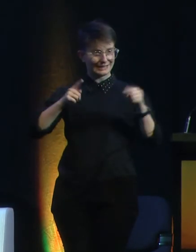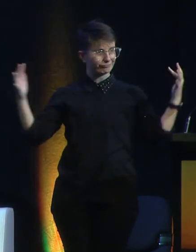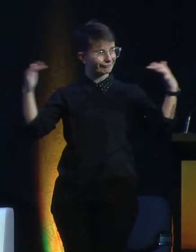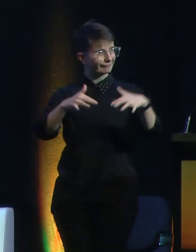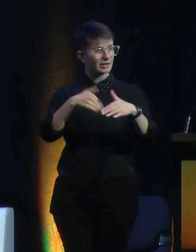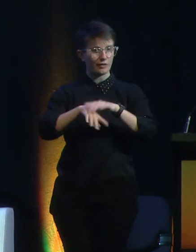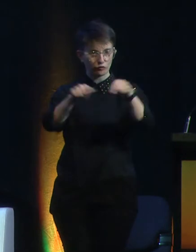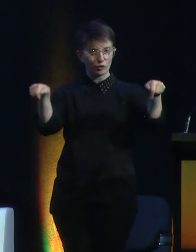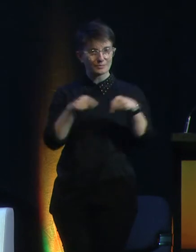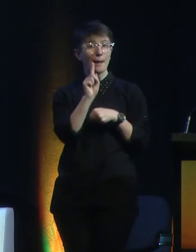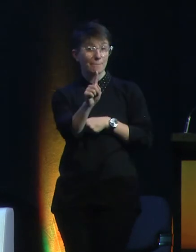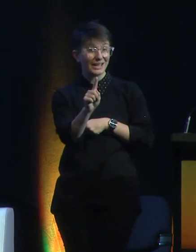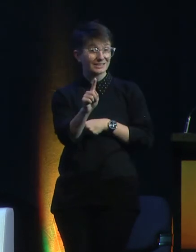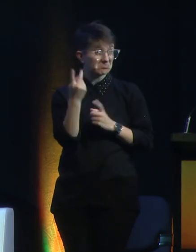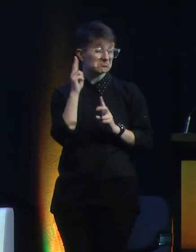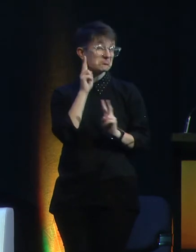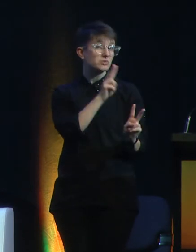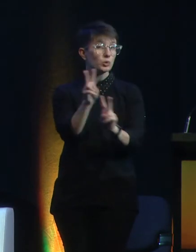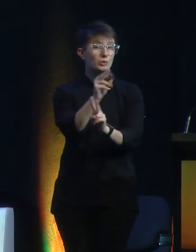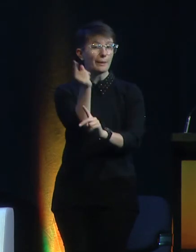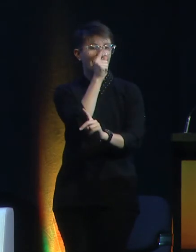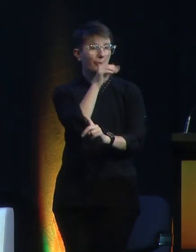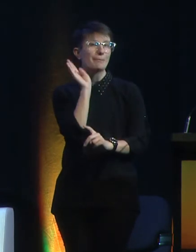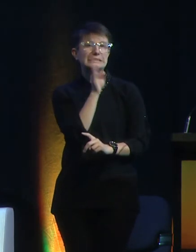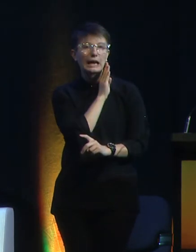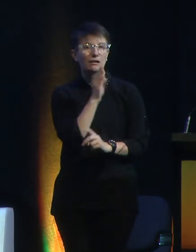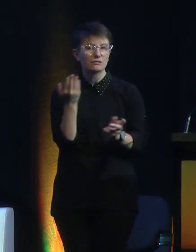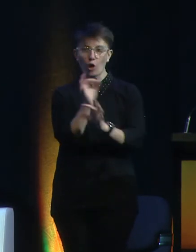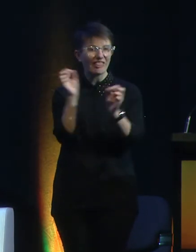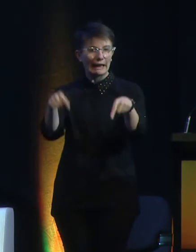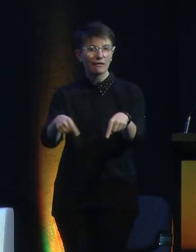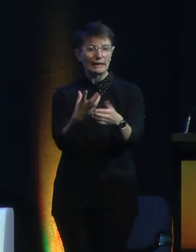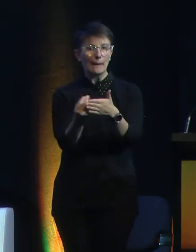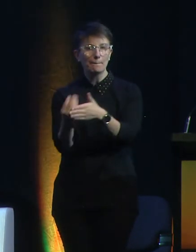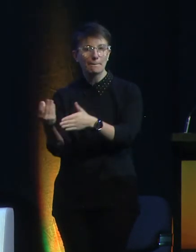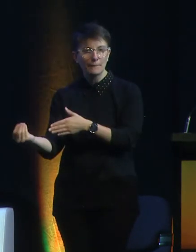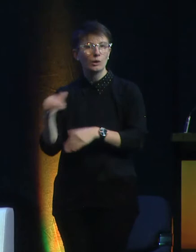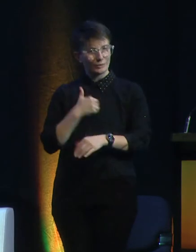in that space and I think we need to acknowledge that, and it's never a perfect process - we're